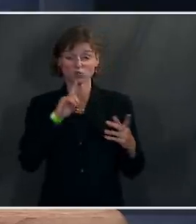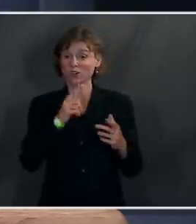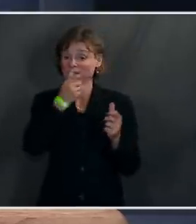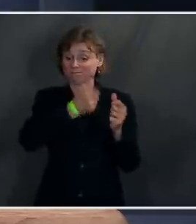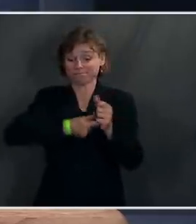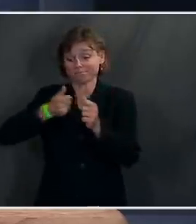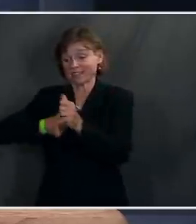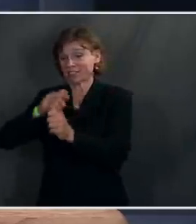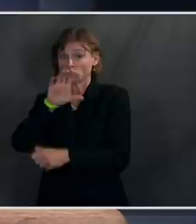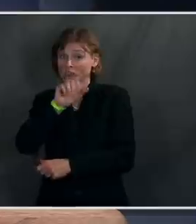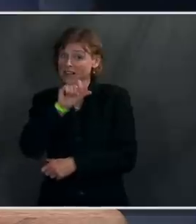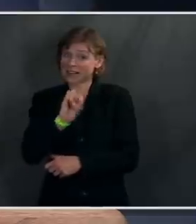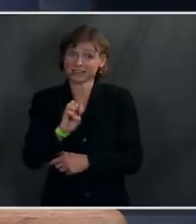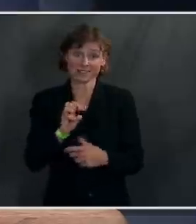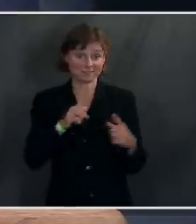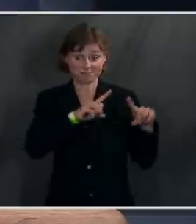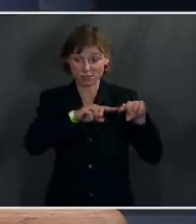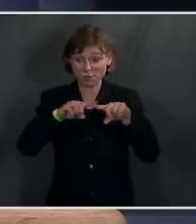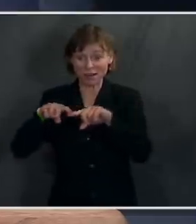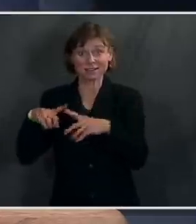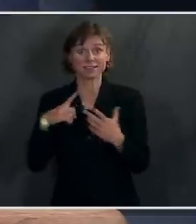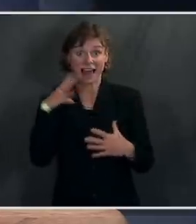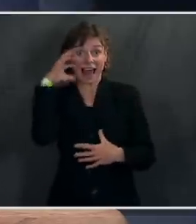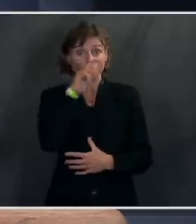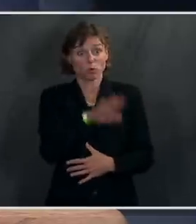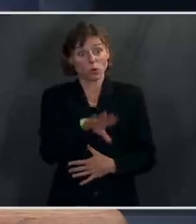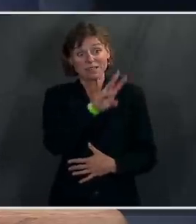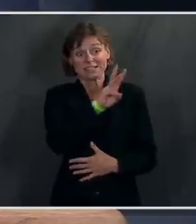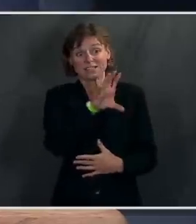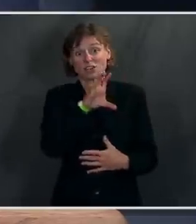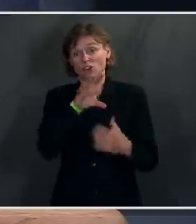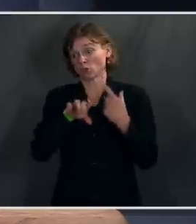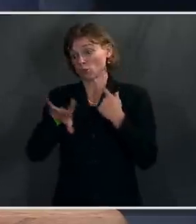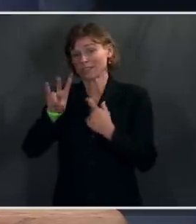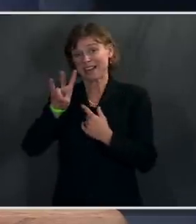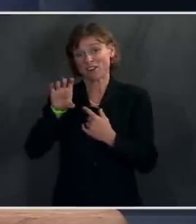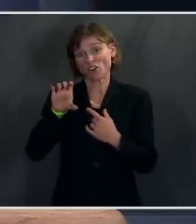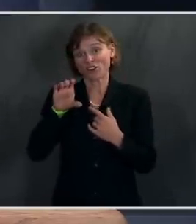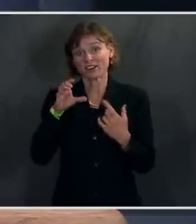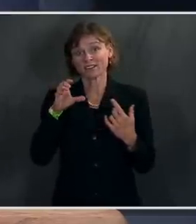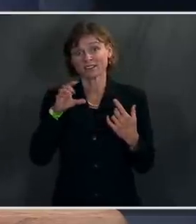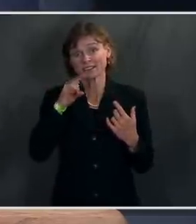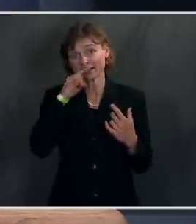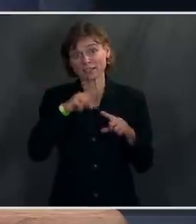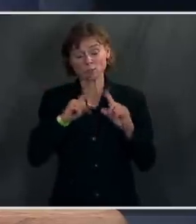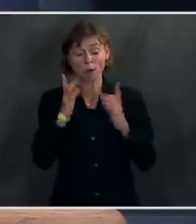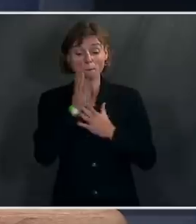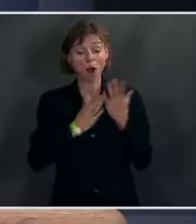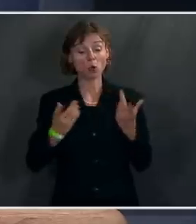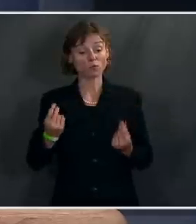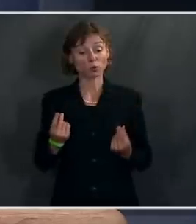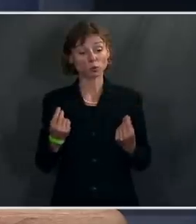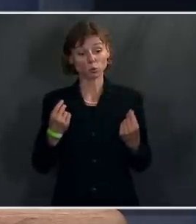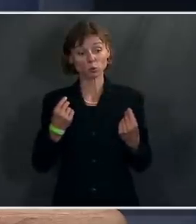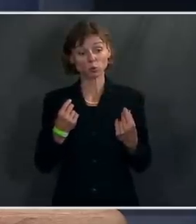There estimates of between 6 and 700 kids. But part of what we need to do in the early stages, or I should say with the task force needs to do